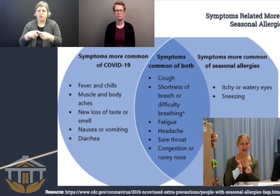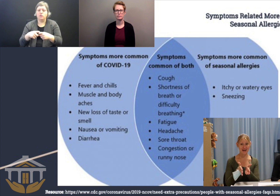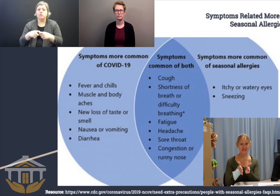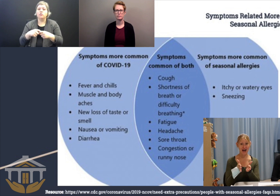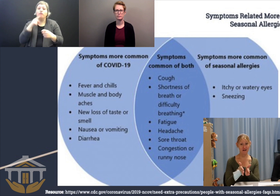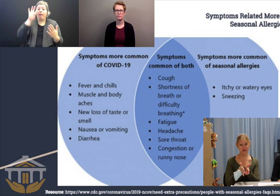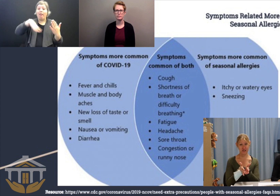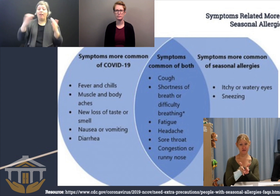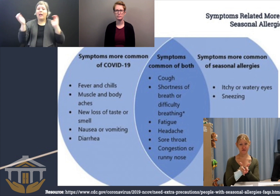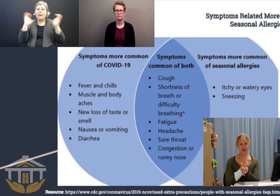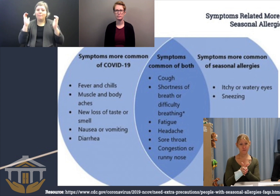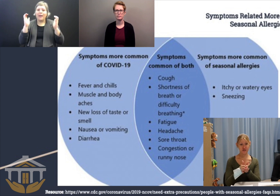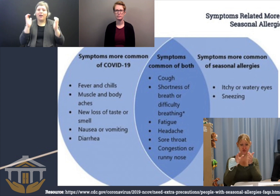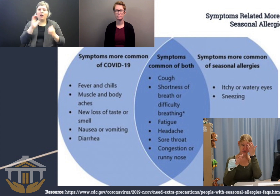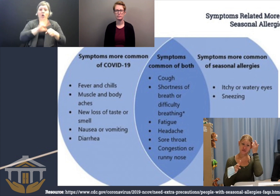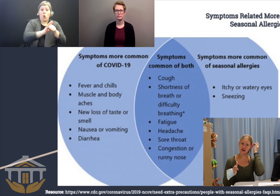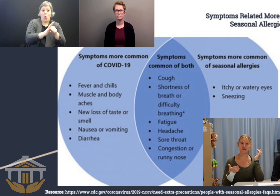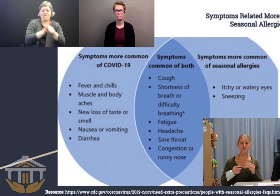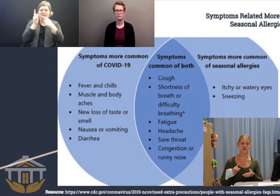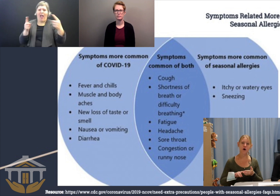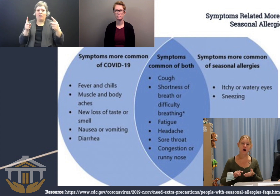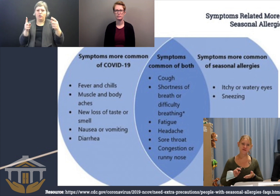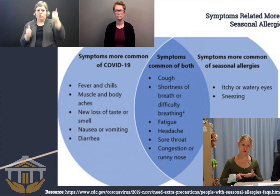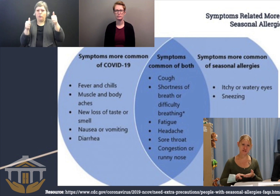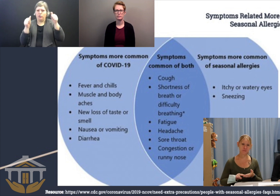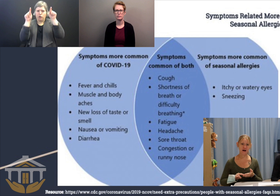and allergies, which you'll see in the center. You know there's cough, shortness of breath,